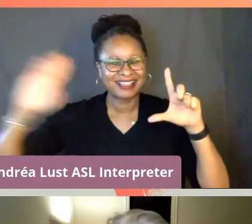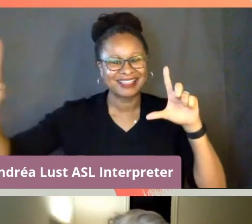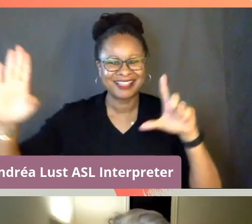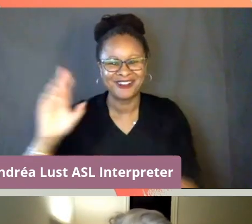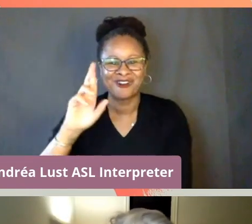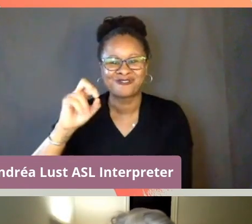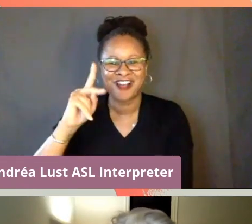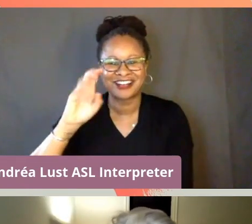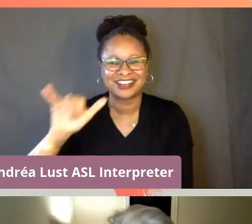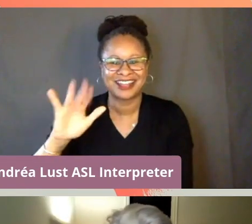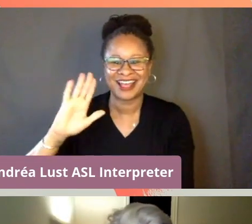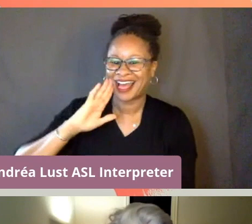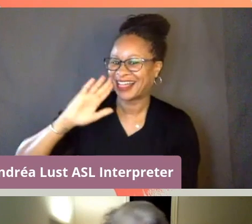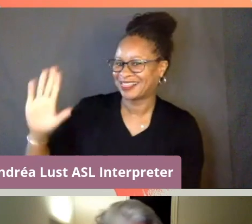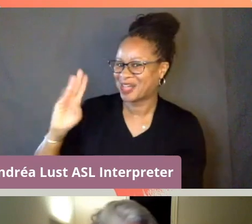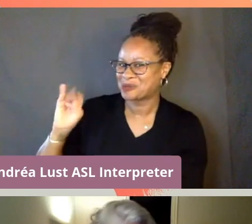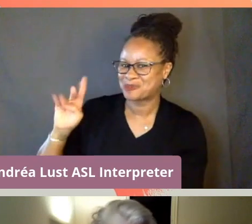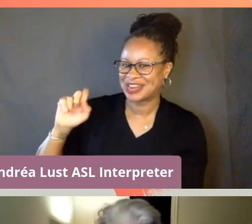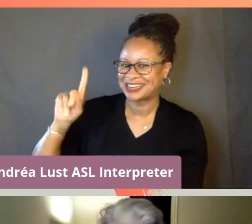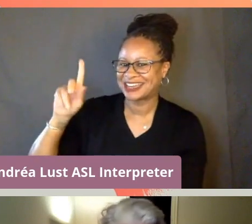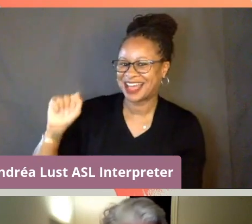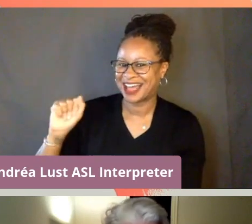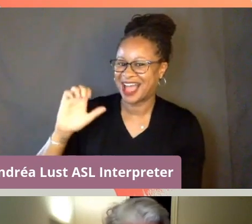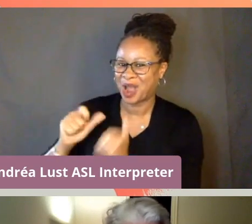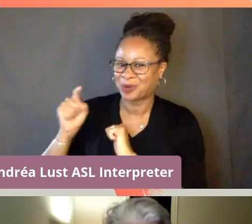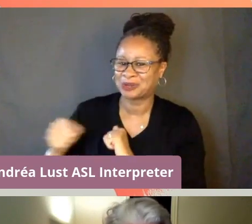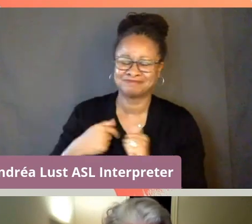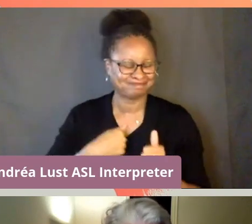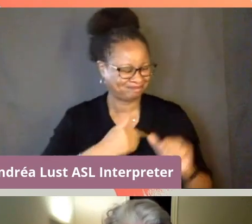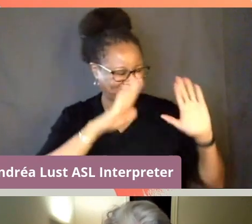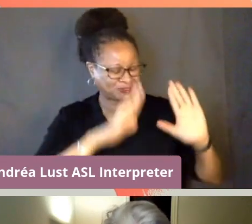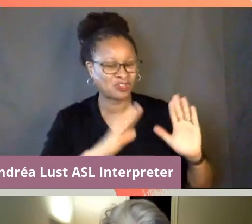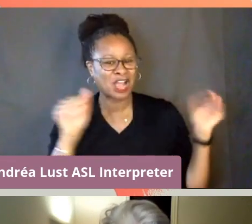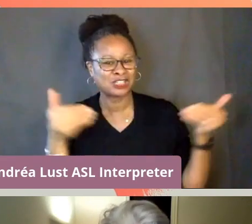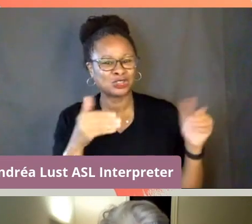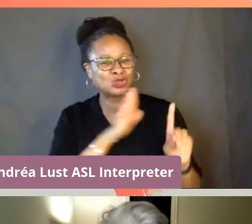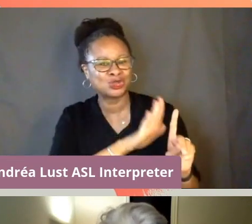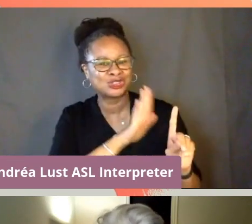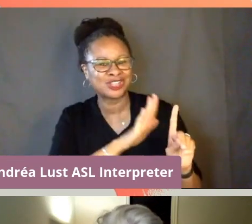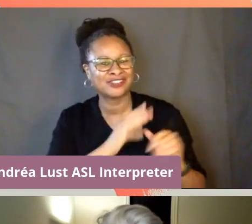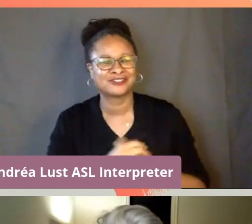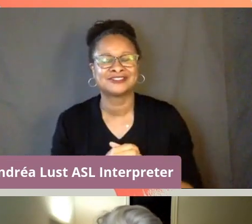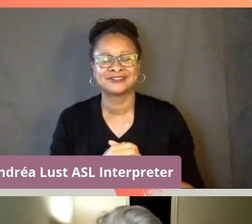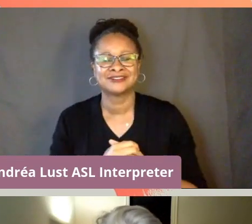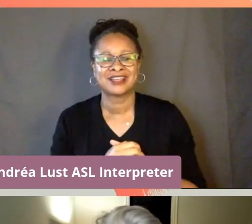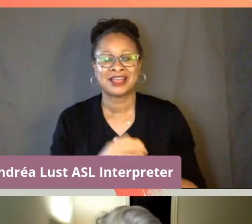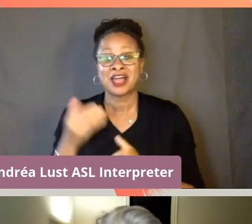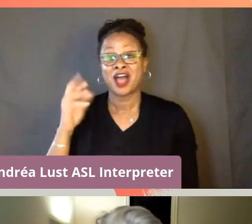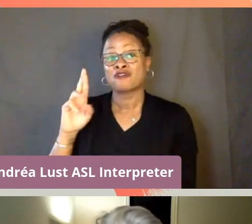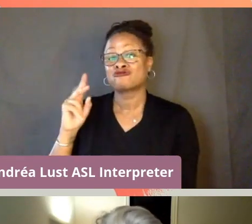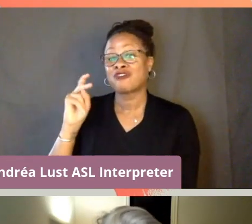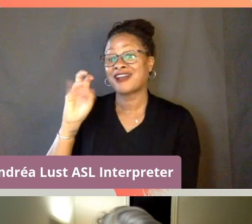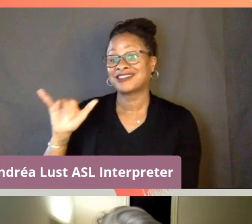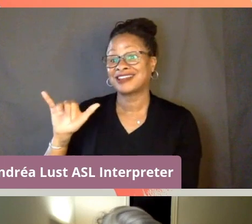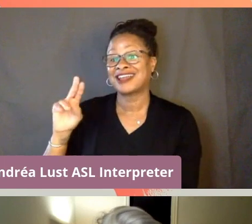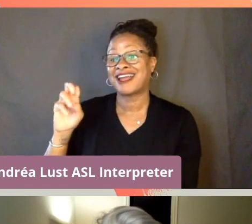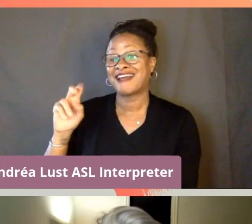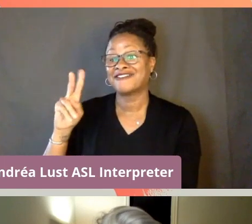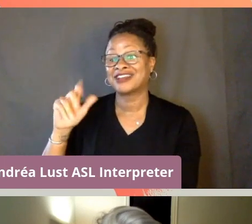Hello, Brenda. How are you? I'm great. Introduce yourself. My name's Rodney Evans, and I'm the Director